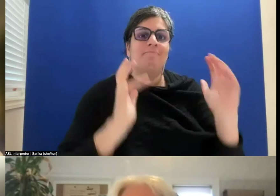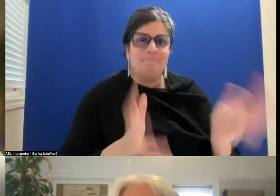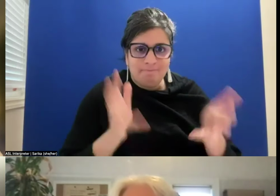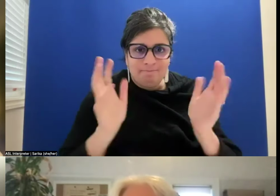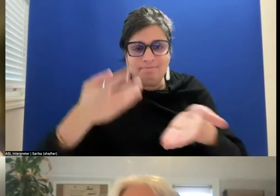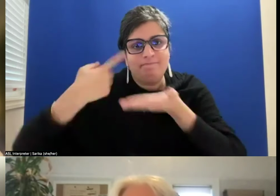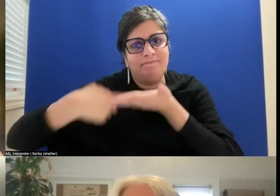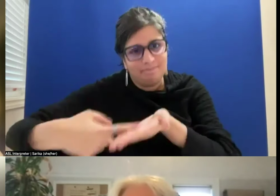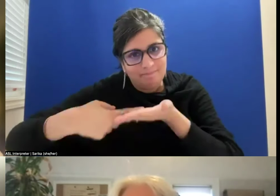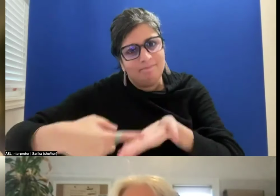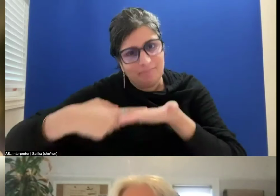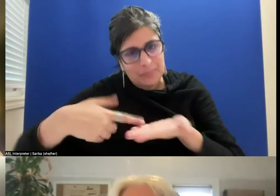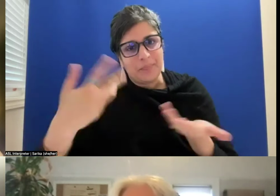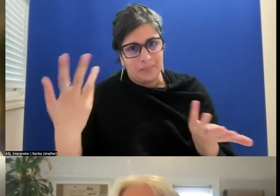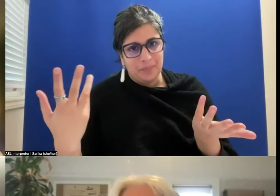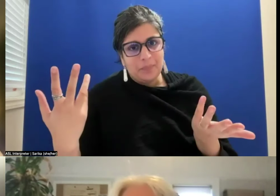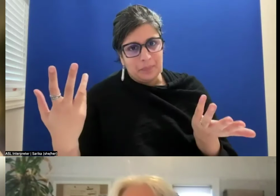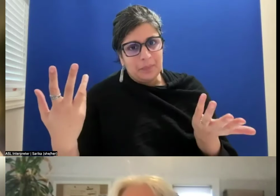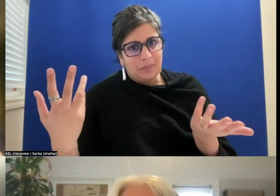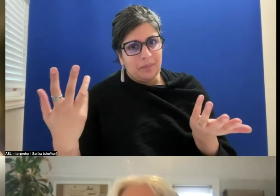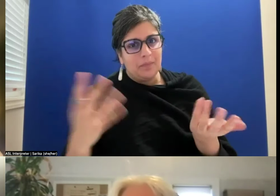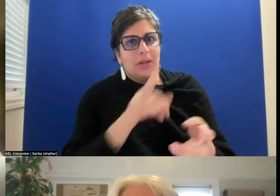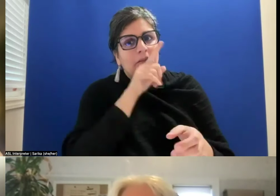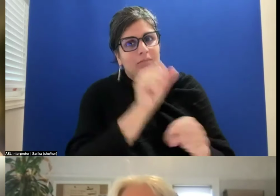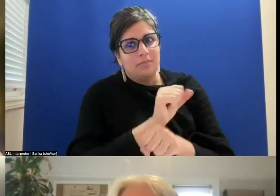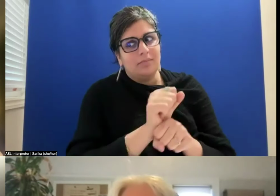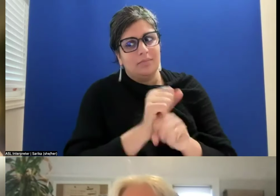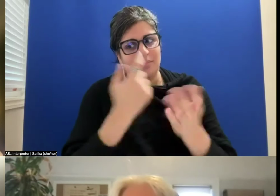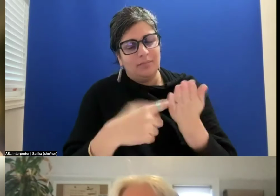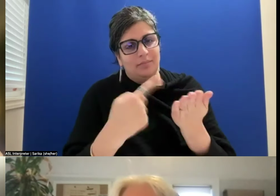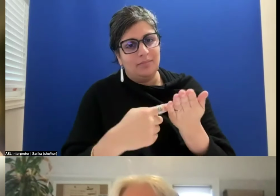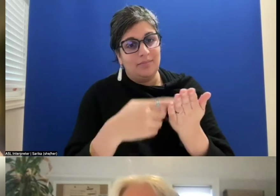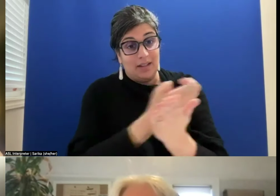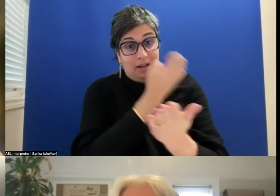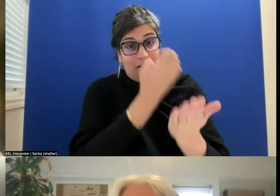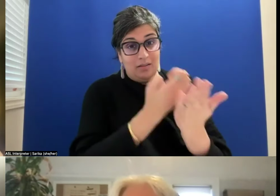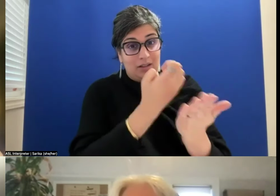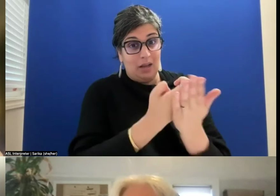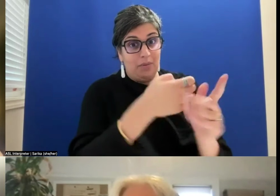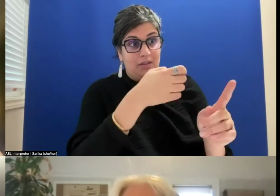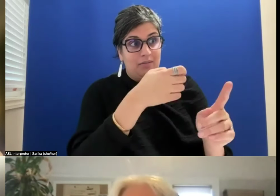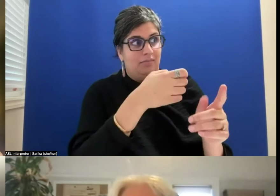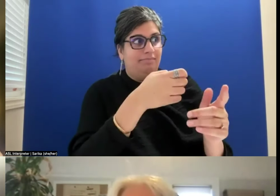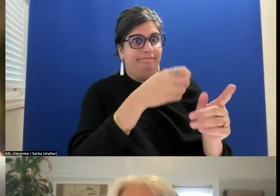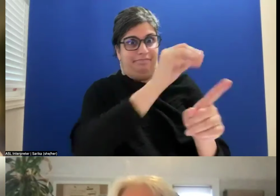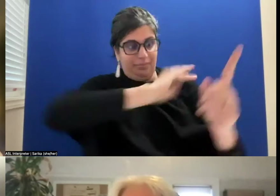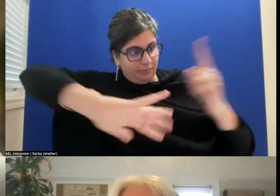and like, actually, you know, also talk about the economics of this work. I think, like a lot of people